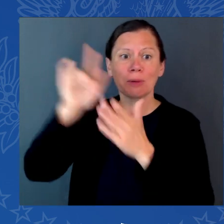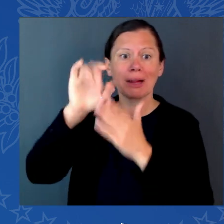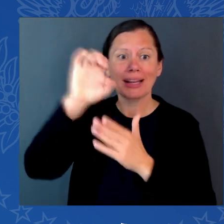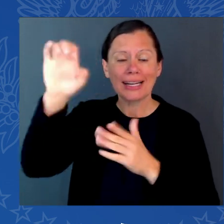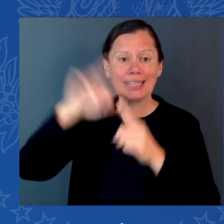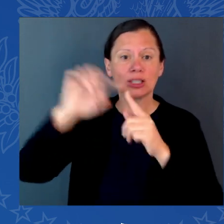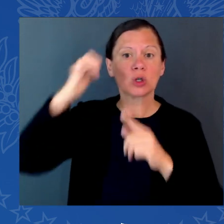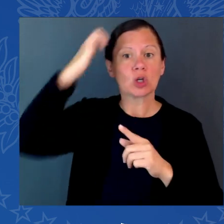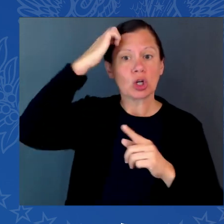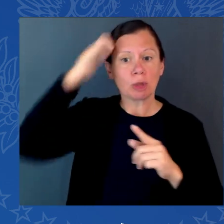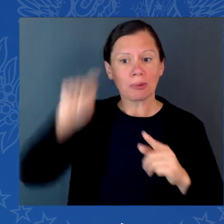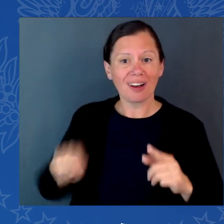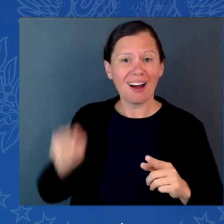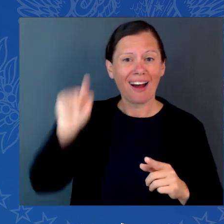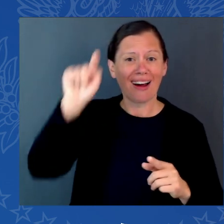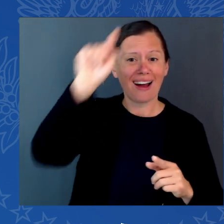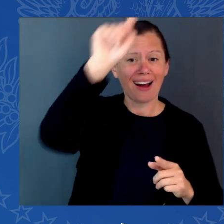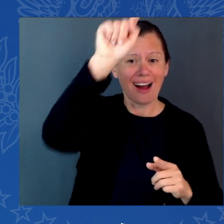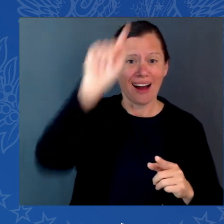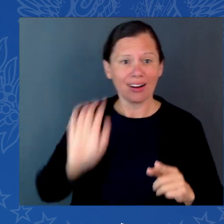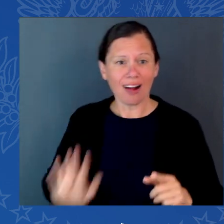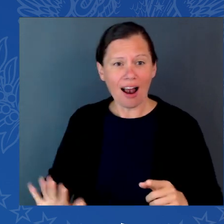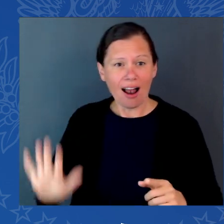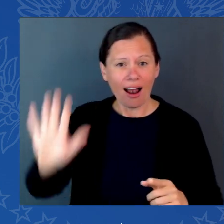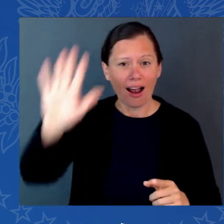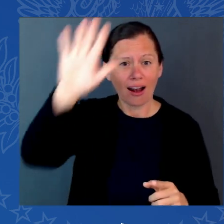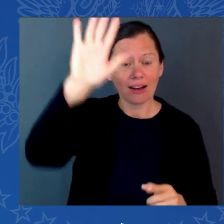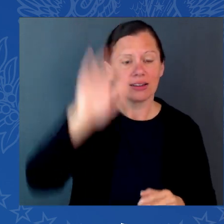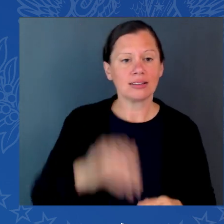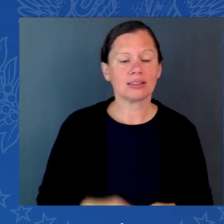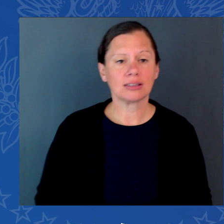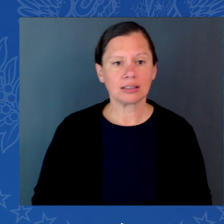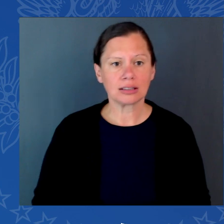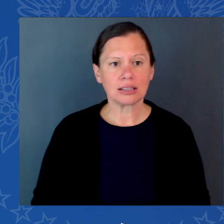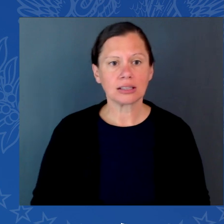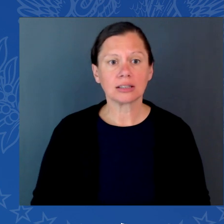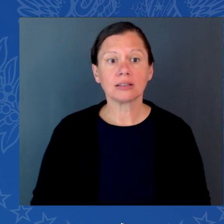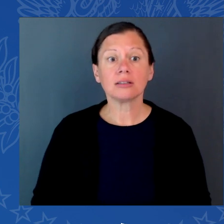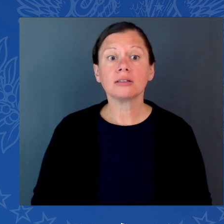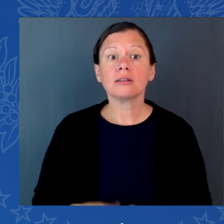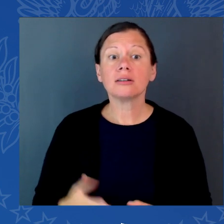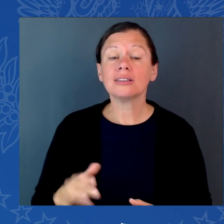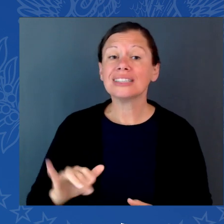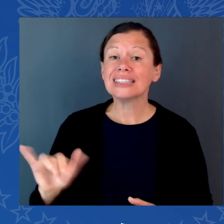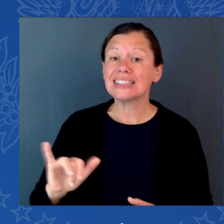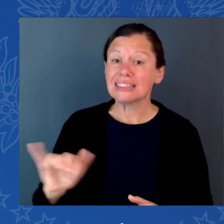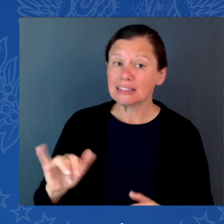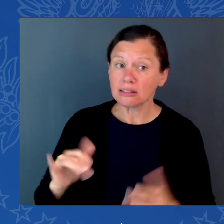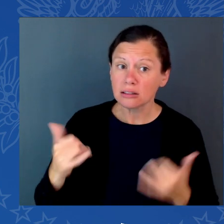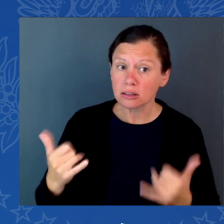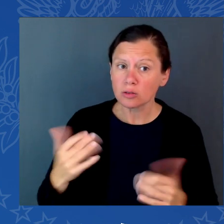But our intention is as well to make it real and to be sure that after this commitment we have concrete results,